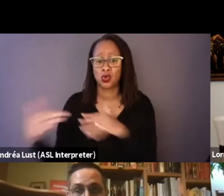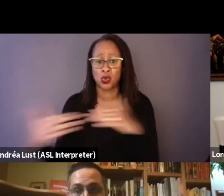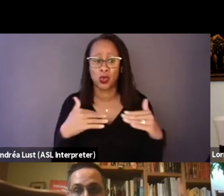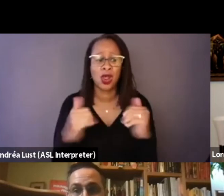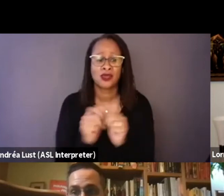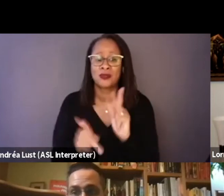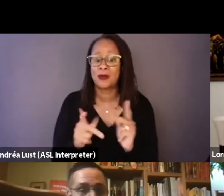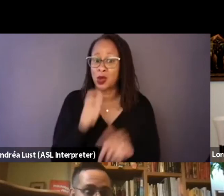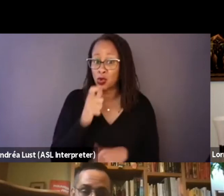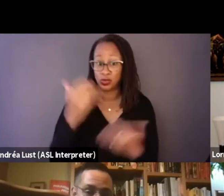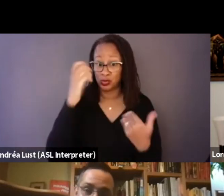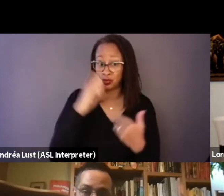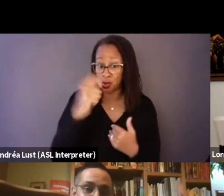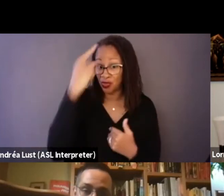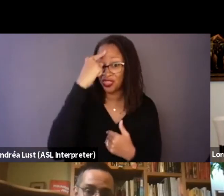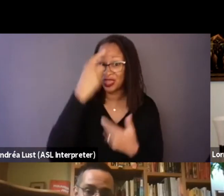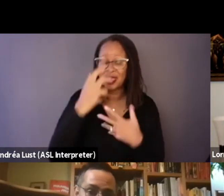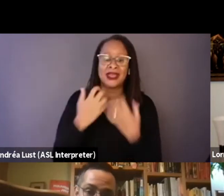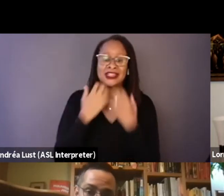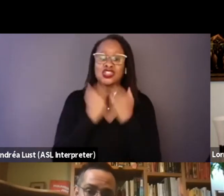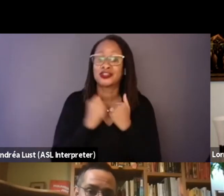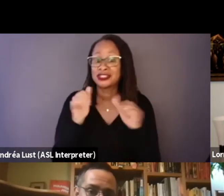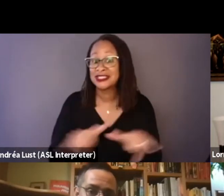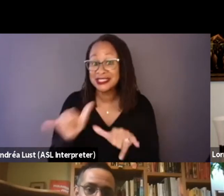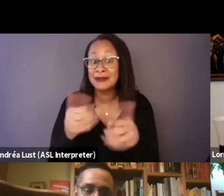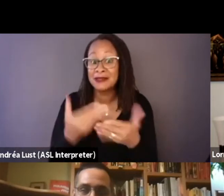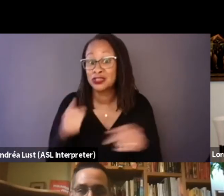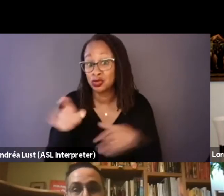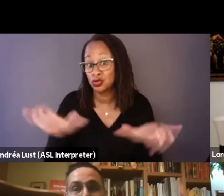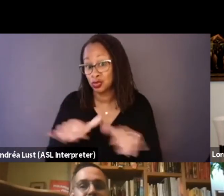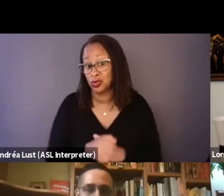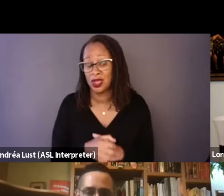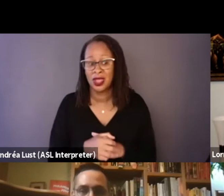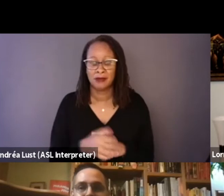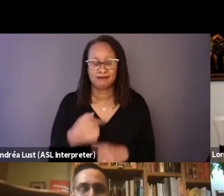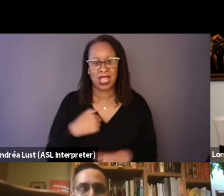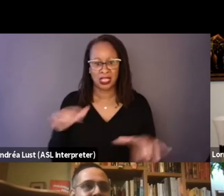who you don't think cherish the exact same things that you do. So I do think that it's...